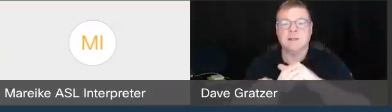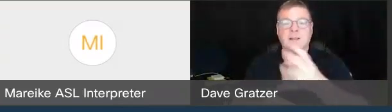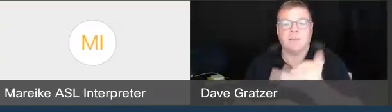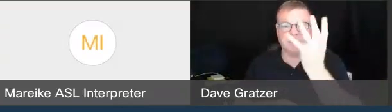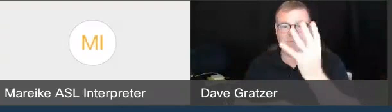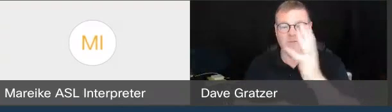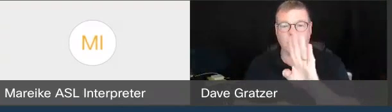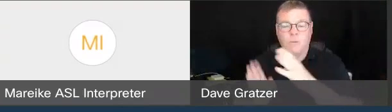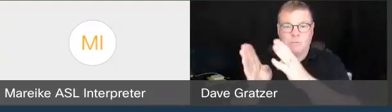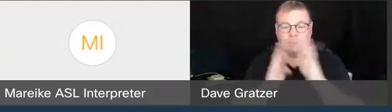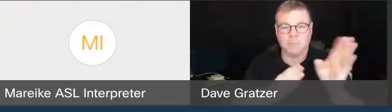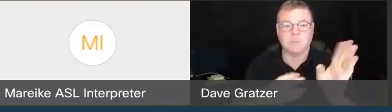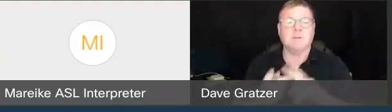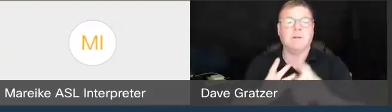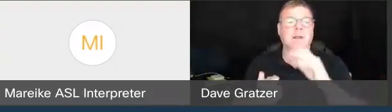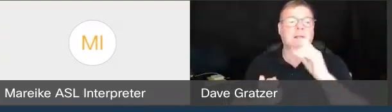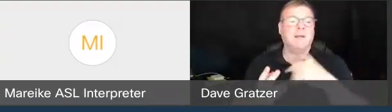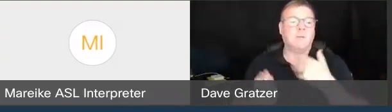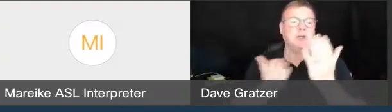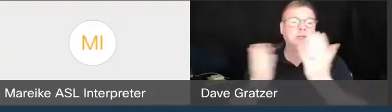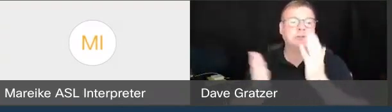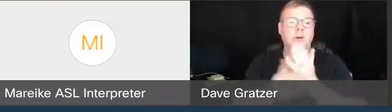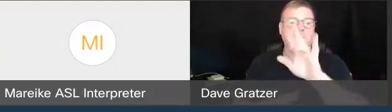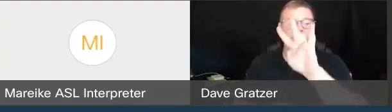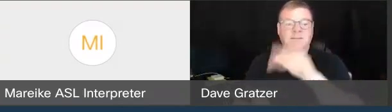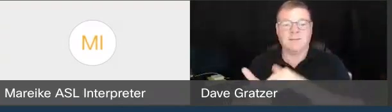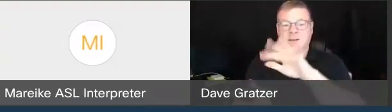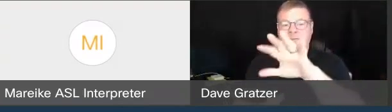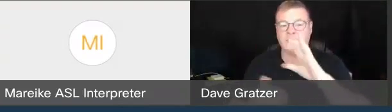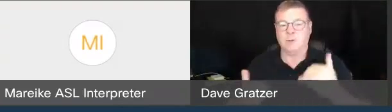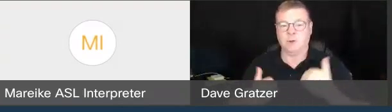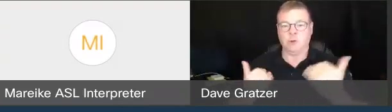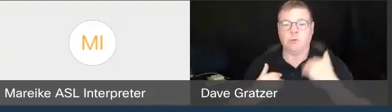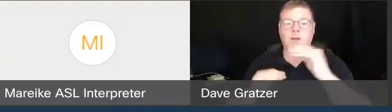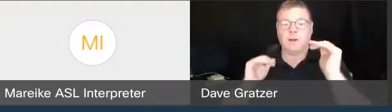and we serve over 7,500 youth and adults annually.